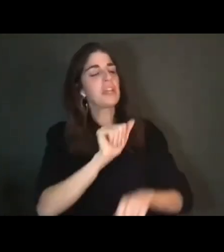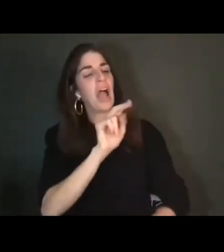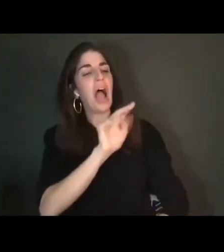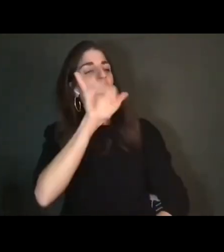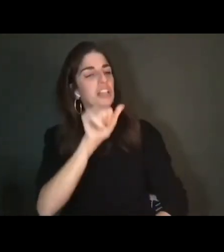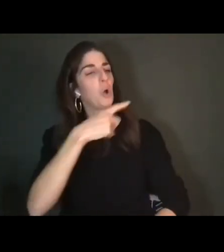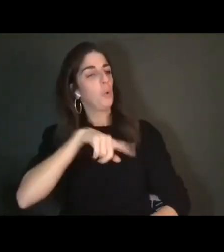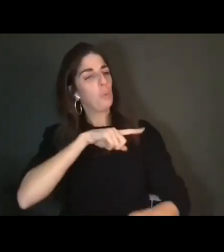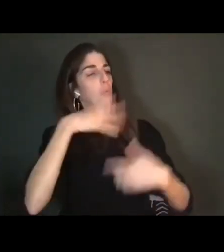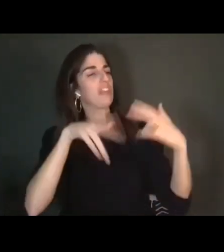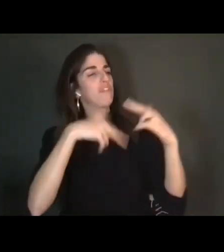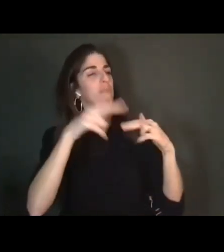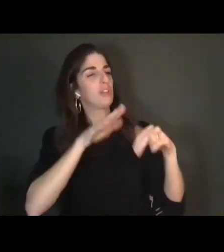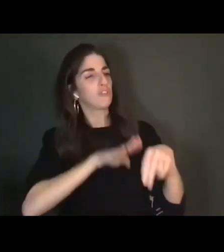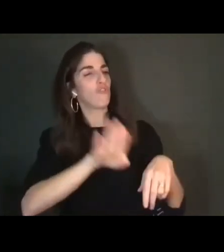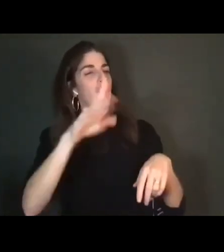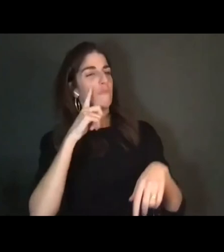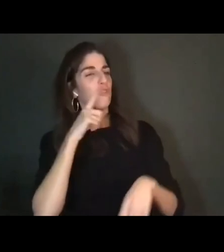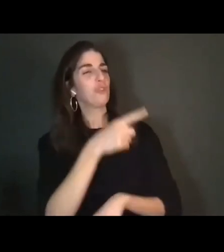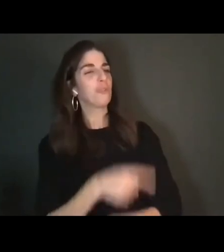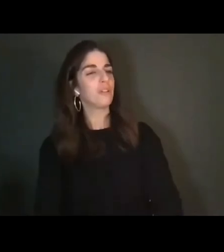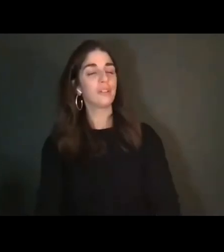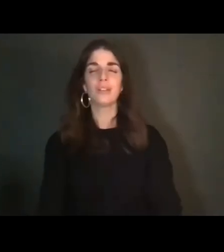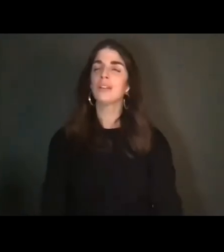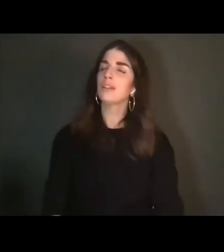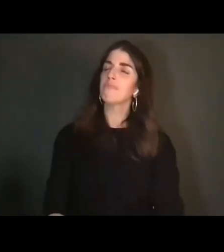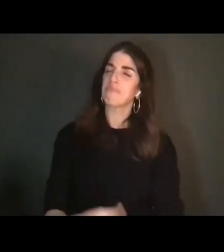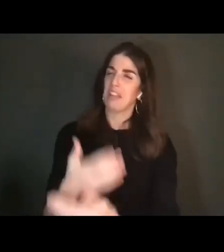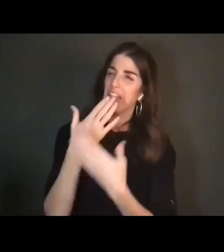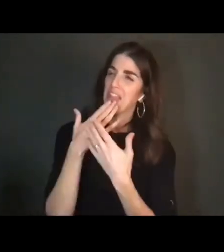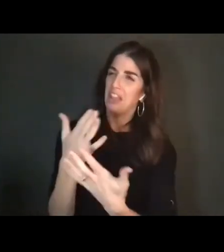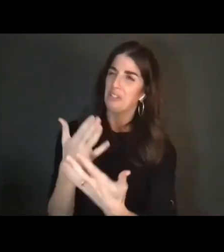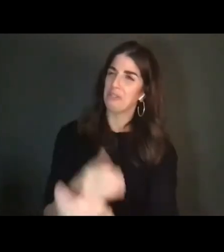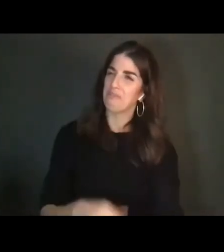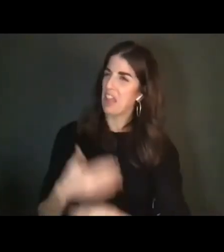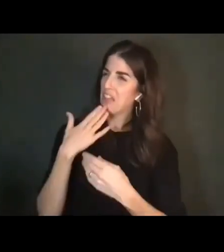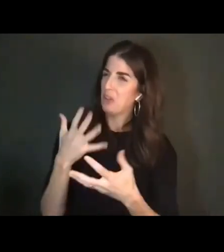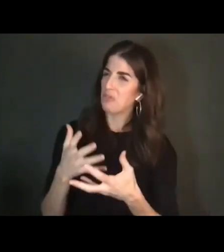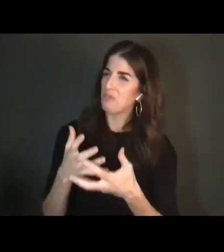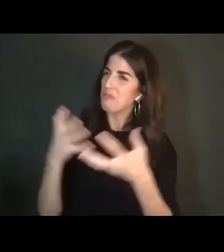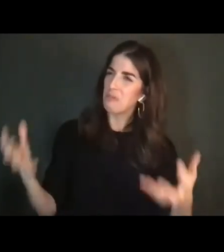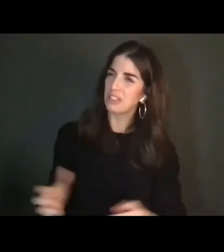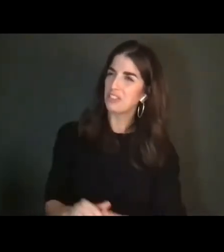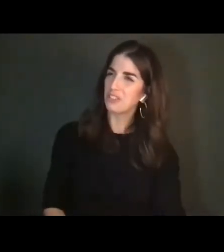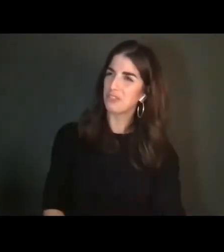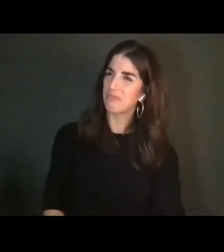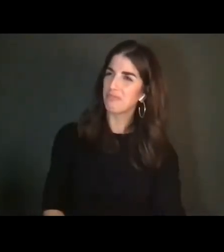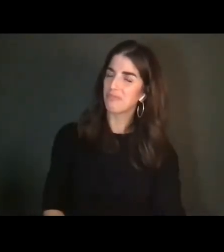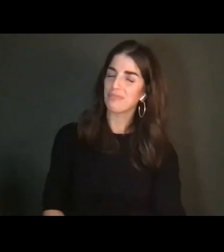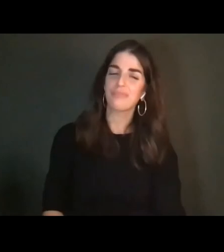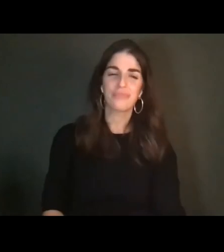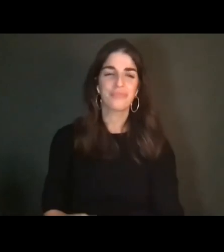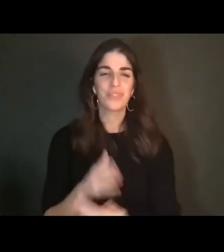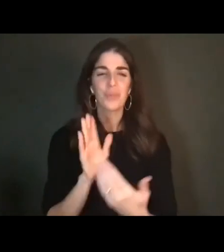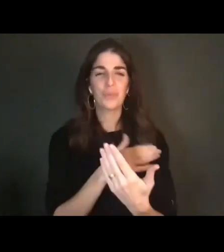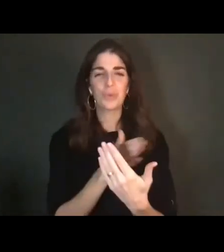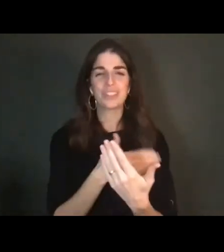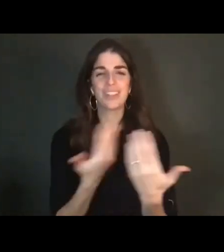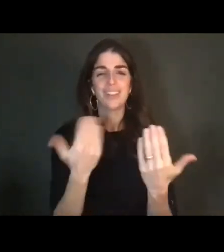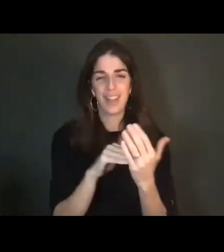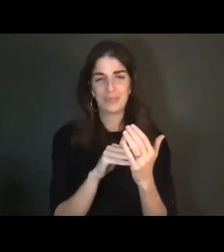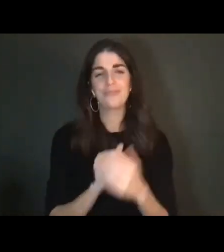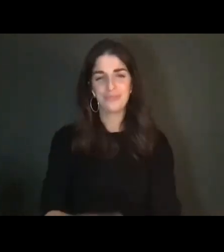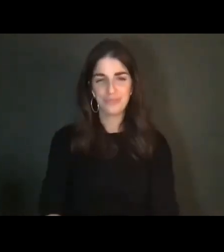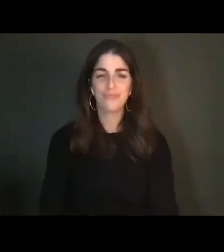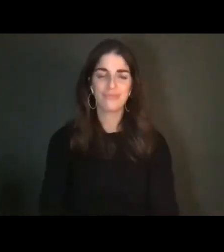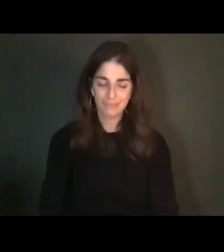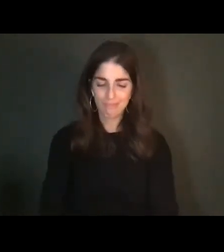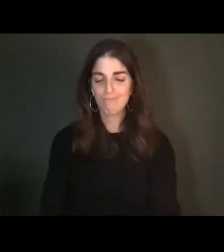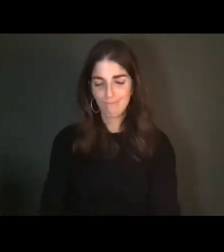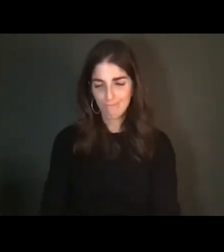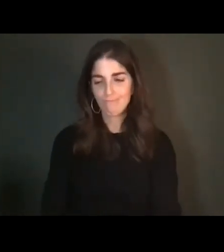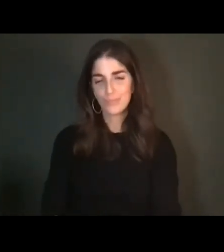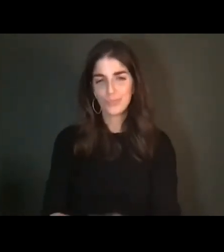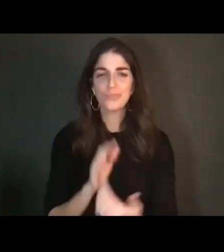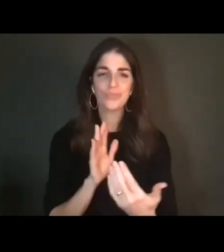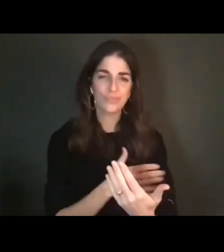a ramp for you!" "Well, thank you, very much!"